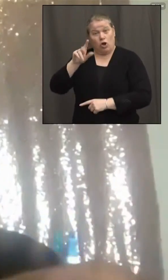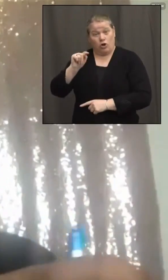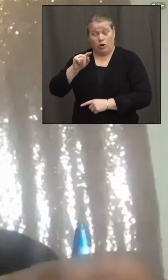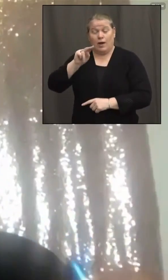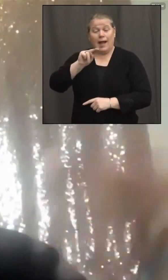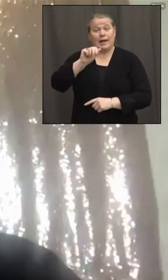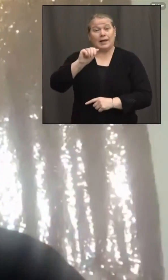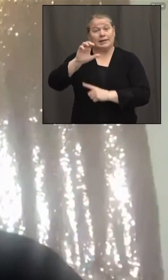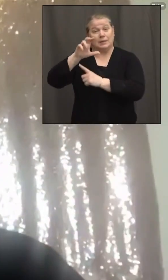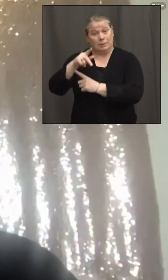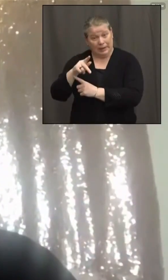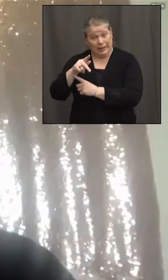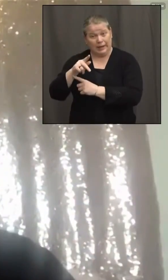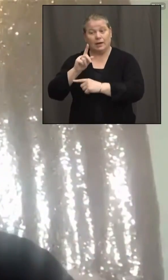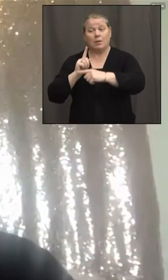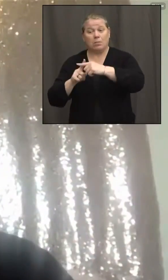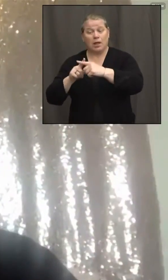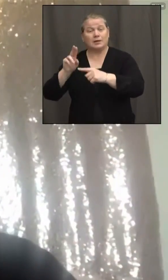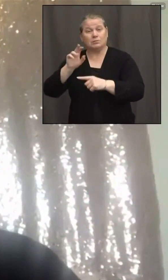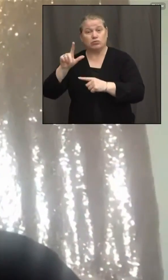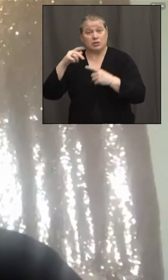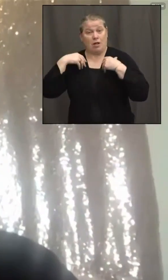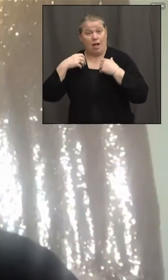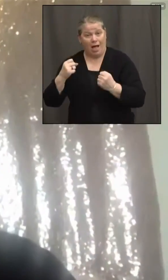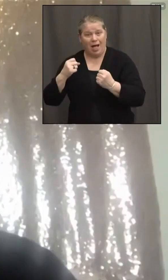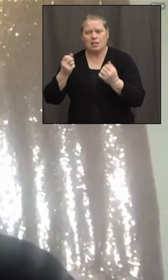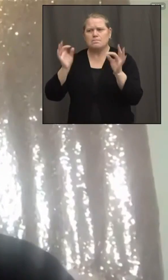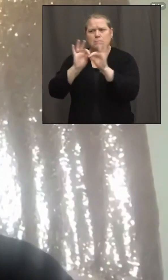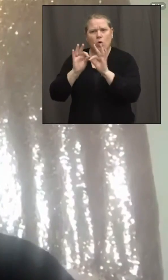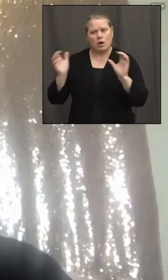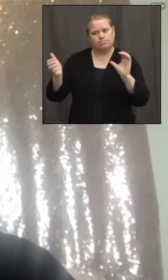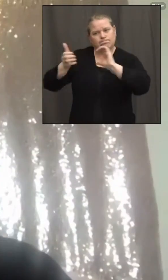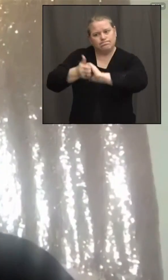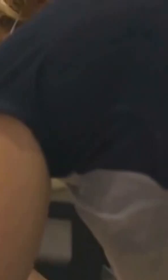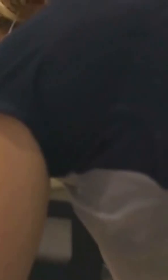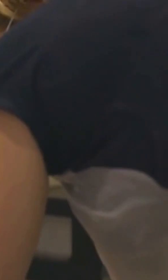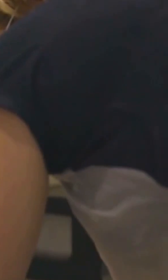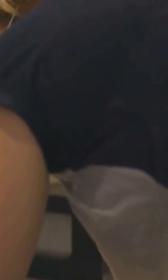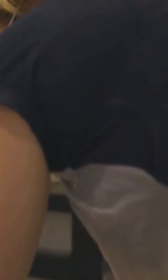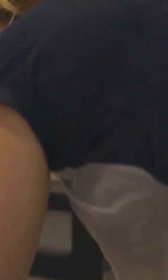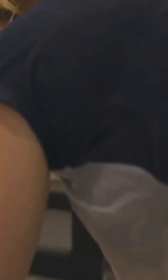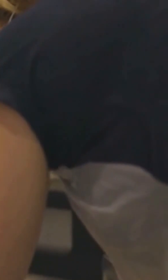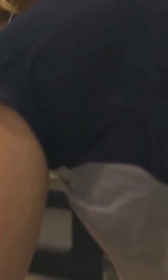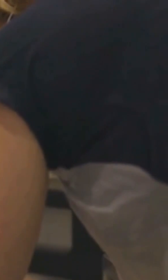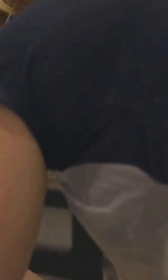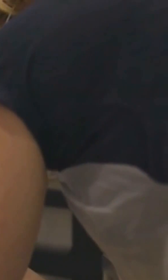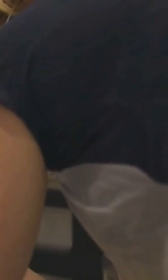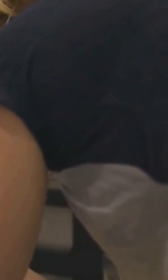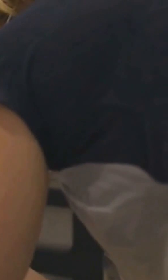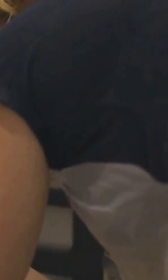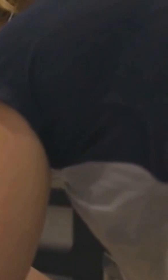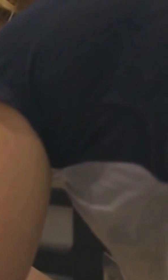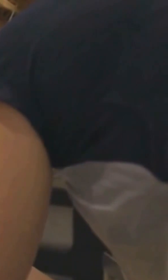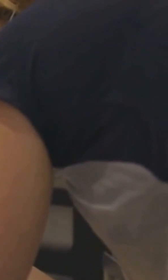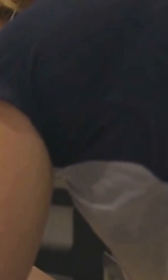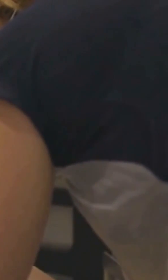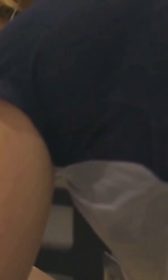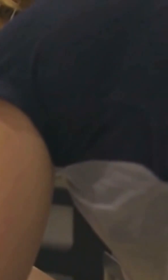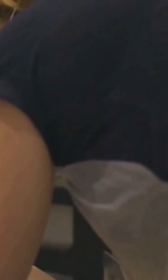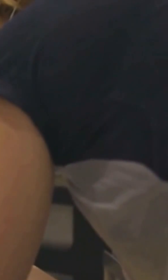. BUT . BUT I . BUT I KNOW . BUT I KNOW I . BUT I KNOW I WOULDN'T . BUT I KNOW I WOULDN'T BE . BUT I KNOW I WOULDN'T BE SAYING BUT I KNOW I WOULDN'T BE SAYING BUT I KNOW I WOULDN'T BE SAYING THAT BUT I KNOW I WOULDN'T BE SAYING THAT THERE'S BUT I KNOW I WOULDN'T BE SAYING THAT THERE'S STILL BUT I KNOW I WOULDN'T BE SAYING THAT THERE'S STILL PEOPLE THAT THERE'S STILL PEOPLE THAT THERE'S STILL PEOPLE THAT'S THAT THERE'S STILL PEOPLE THAT'S GOING THAT THERE'S STILL PEOPLE THAT'S GOING TO THAT THERE'S STILL PEOPLE THAT'S GOING TO FEEL THAT THERE'S STILL PEOPLE THAT'S GOING TO FEEL FEEL THAT'S GOING TO FEEL FEEL THAT'S GOING TO FEEL FEEL DIFFERENTLY THAT'S GOING TO FEEL FEEL DIFFERENTLY ABOUT THAT'S GOING TO FEEL FEEL DIFFERENTLY ABOUT IT THAT'S GOING TO FEEL FEEL DIFFERENTLY ABOUT IT THIS THAT'S GOING TO FEEL FEEL DIFFERENTLY ABOUT IT THIS WEEK DIFFERENTLY ABOUT IT THIS WEEK DIFFERENTLY ABOUT IT THIS WEEK A DIFFERENTLY ABOUT IT THIS WEEK A VIRTUAL DIFFERENTLY ABOUT IT THIS WEEK A VIRTUAL TOWN DIFFERENTLY ABOUT IT THIS WEEK A VIRTUAL TOWN HALL DIFFERENTLY ABOUT IT THIS WEEK A VIRTUAL TOWN HALL WAS DIFFERENTLY ABOUT IT THIS WEEK A VIRTUAL TOWN HALL WAS HD A VIRTUAL TOWN HALL WAS HD A VIRTUAL TOWN HALL WAS HD BENBS A VIRTUAL TOWN HALL WAS HD BENBS HEAL A VIRTUAL TOWN HALL WAS HD BENBS HEAL AD BENBS HEAL AD BENBS HEAL AD LOC BENBS HEAL AD LOC NAAC BENBS HEAL AD LOC NAAC CHAP BENBS HEAL AD LOC NAAC CHAP AND BENBS HEAL AD LOC NAAC CHAP AND HOPE LOC NAAC CHAP AND HOPE LOC NAAC CHAP AND HOPE TO LOC NAAC CHAP AND HOPE TO DI LOC NAAC CHAP AND HOPE TO DI VAIE LOC NAAC CHAP AND HOPE TO DI VAIE O LOC NAAC CHAP AND HOPE TO DI VAIE O AND TO DI VAIE O AND TO DI VAIE O AND T TO DI VAIE O AND T WIT T WIT T WIT THEMT T WIT >>EMT EMT EMT THE EMT THE PANH